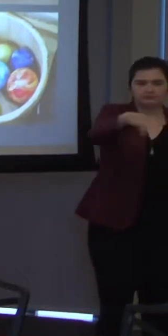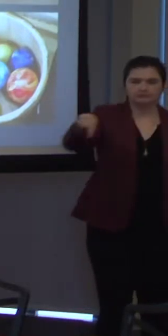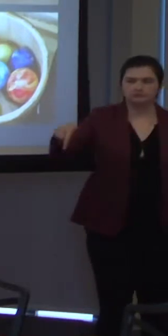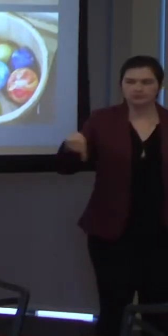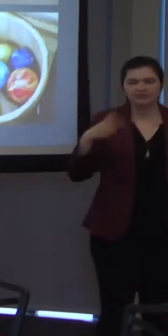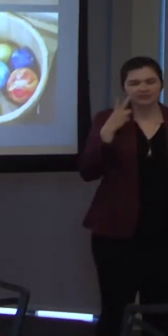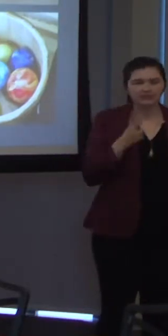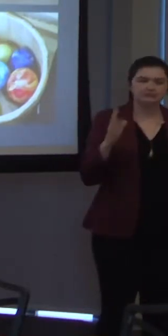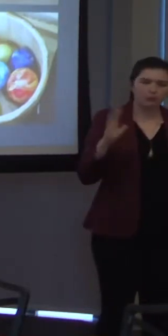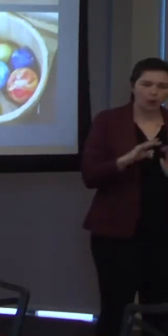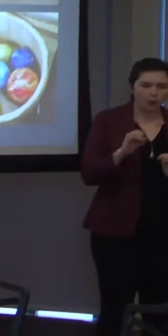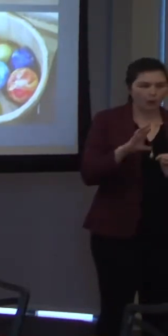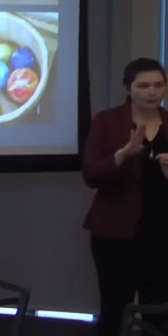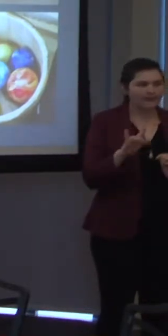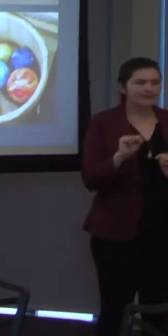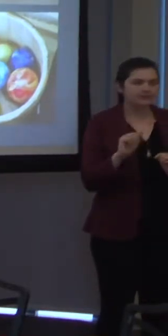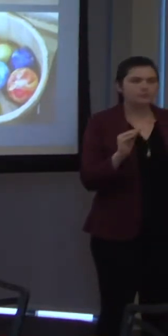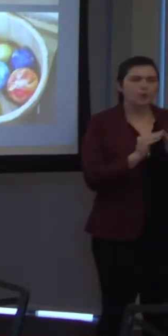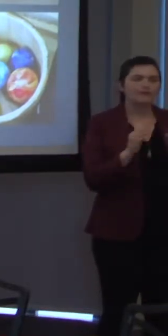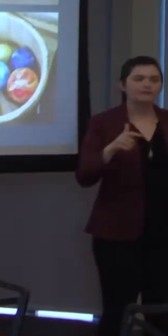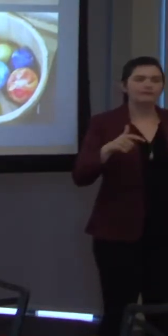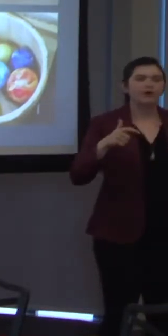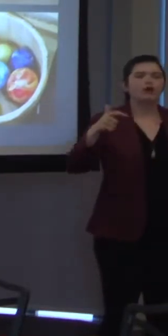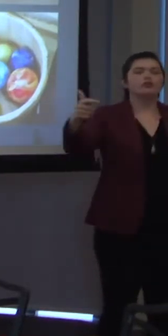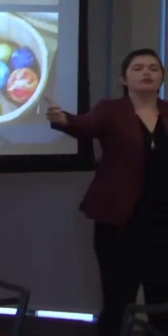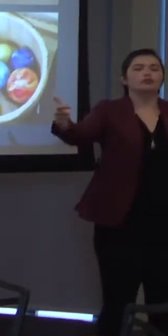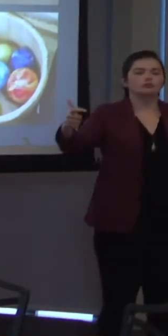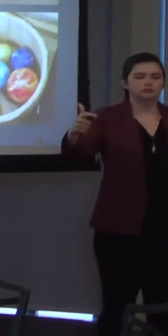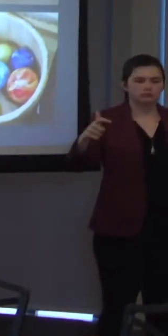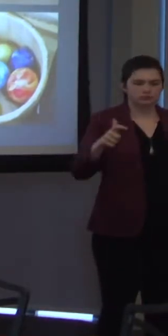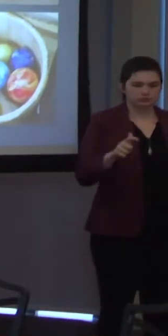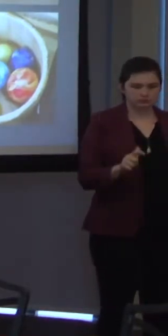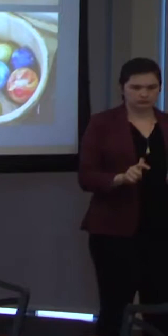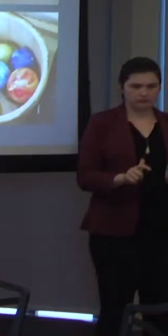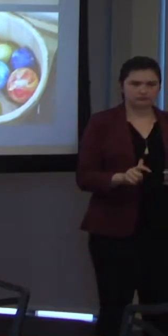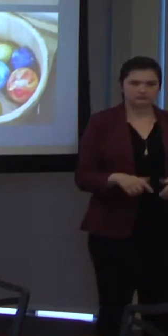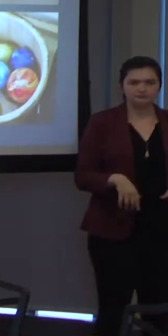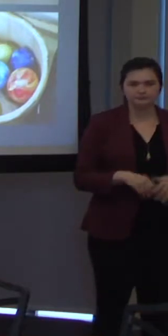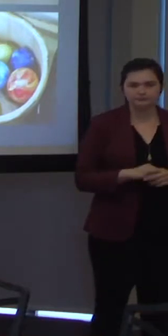the smaller orbits will, kind of, get farther in their orbit versus those that are farther away, in a sense,